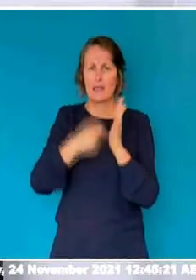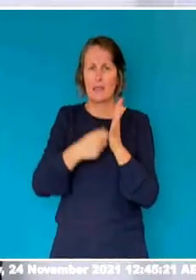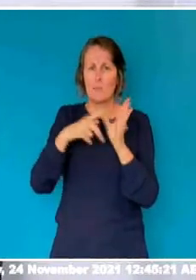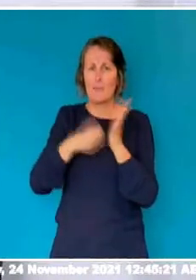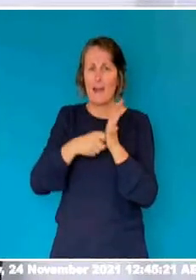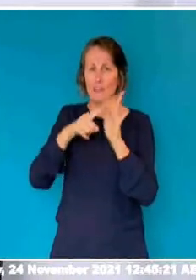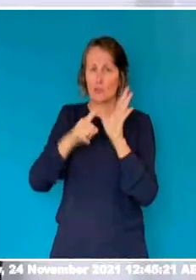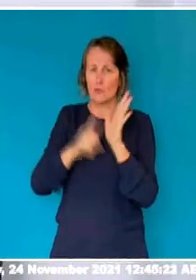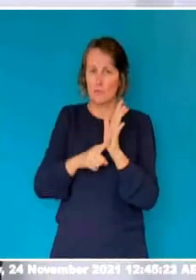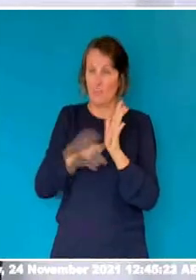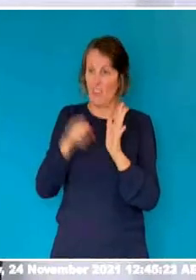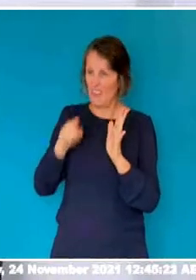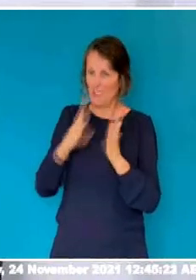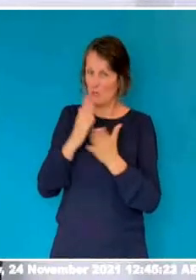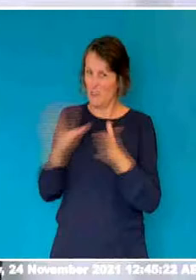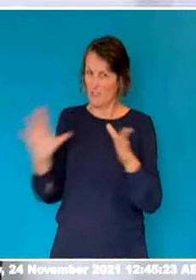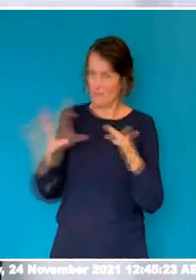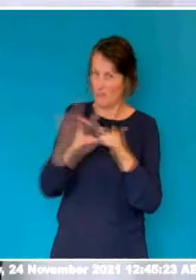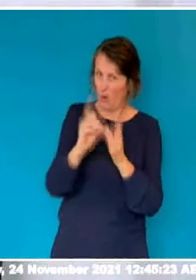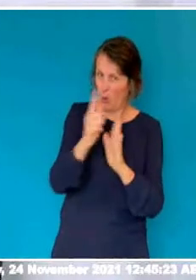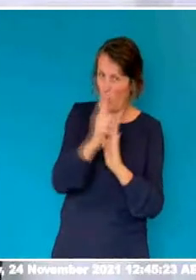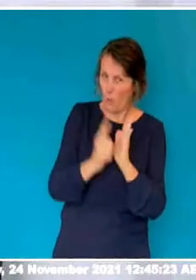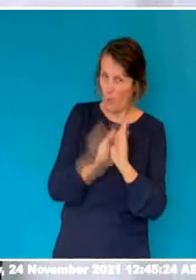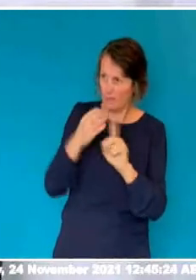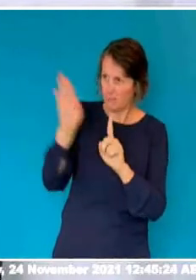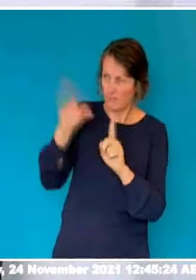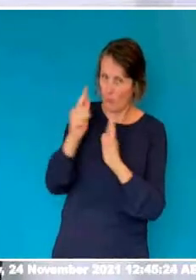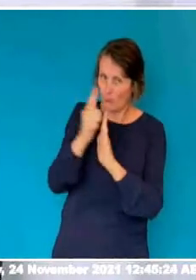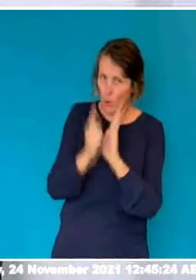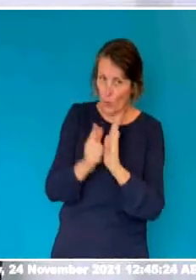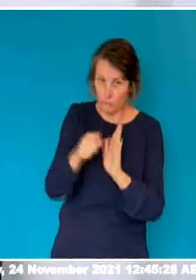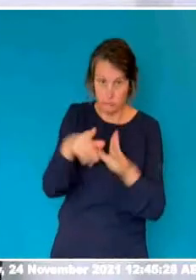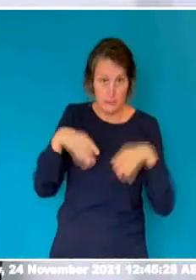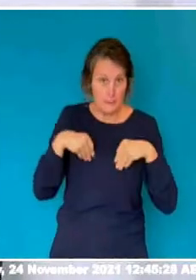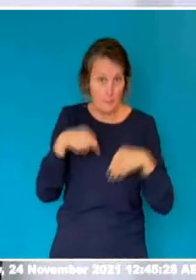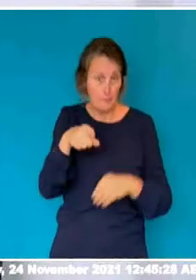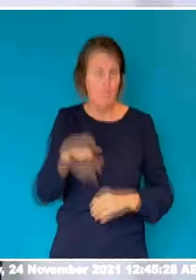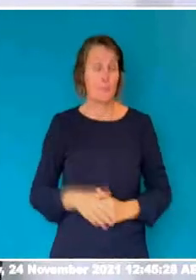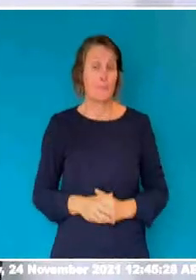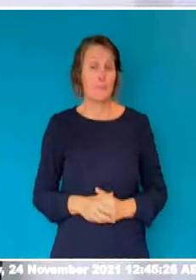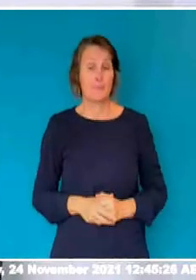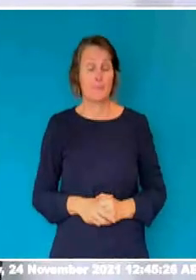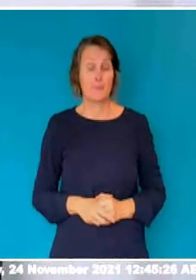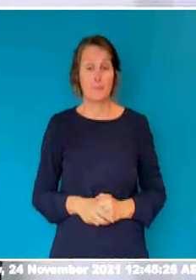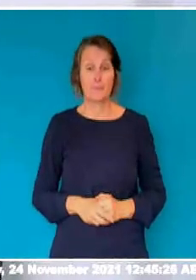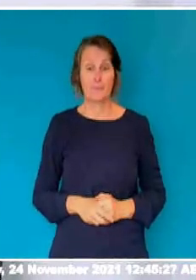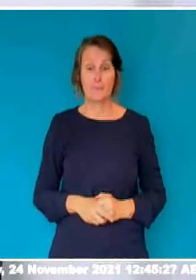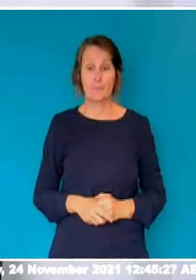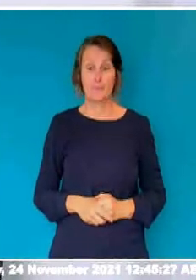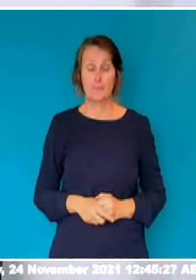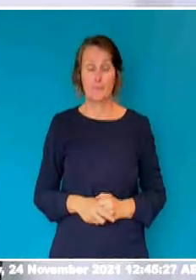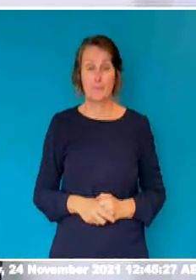legislation? MR AIKMAN: Yes.